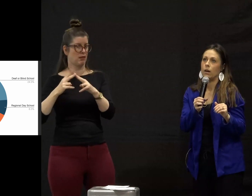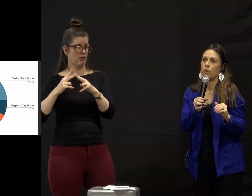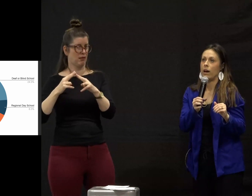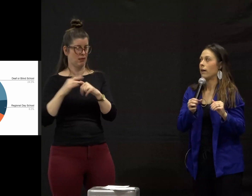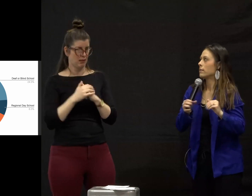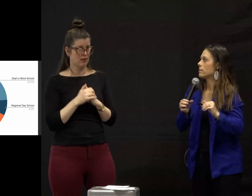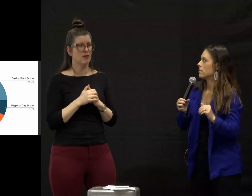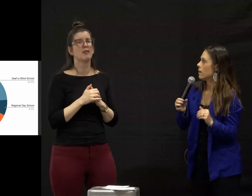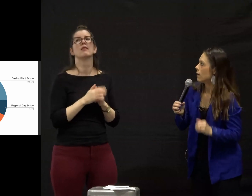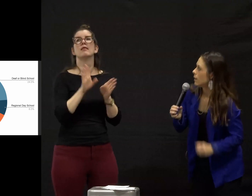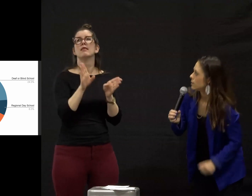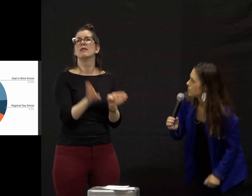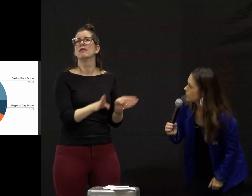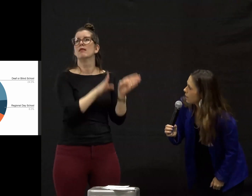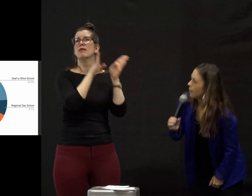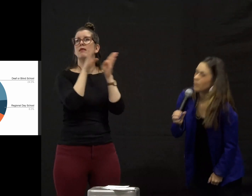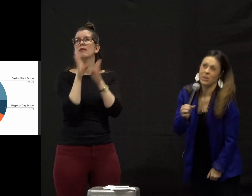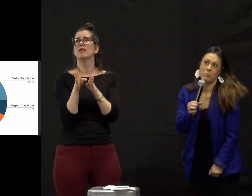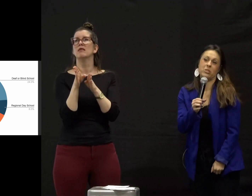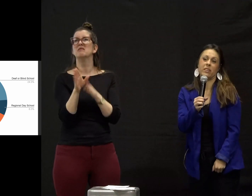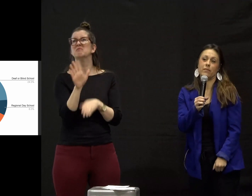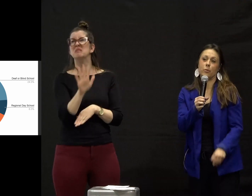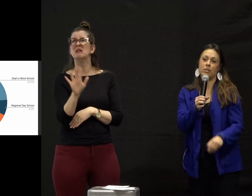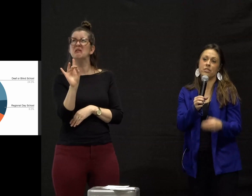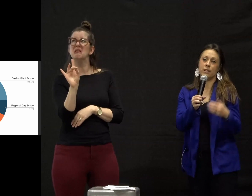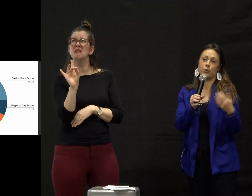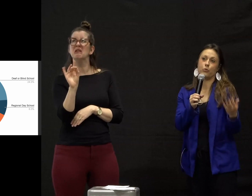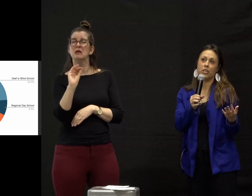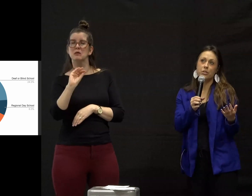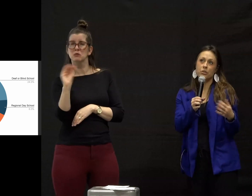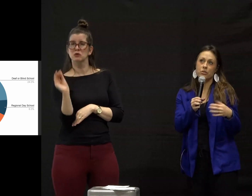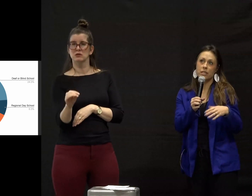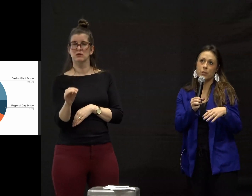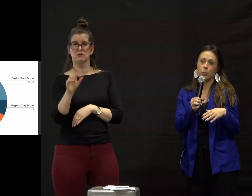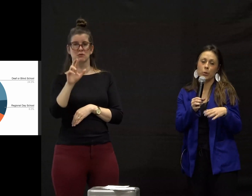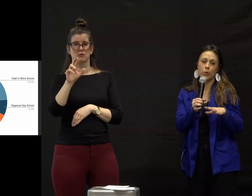We had about 8% of our patients in a regional day school program.